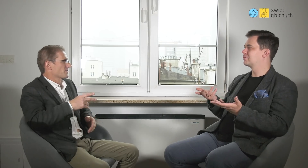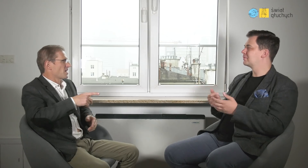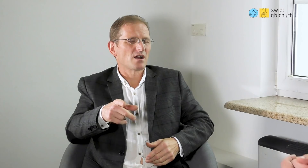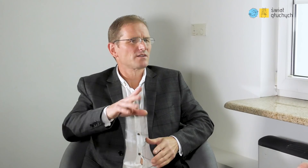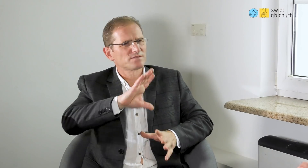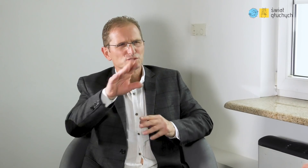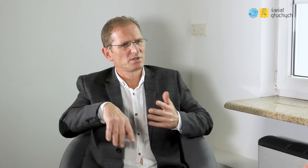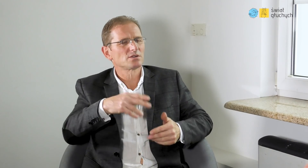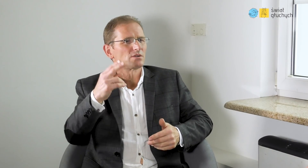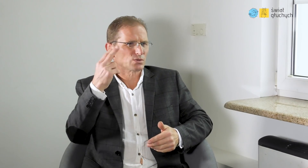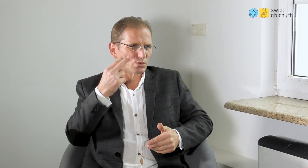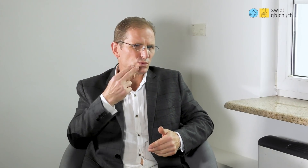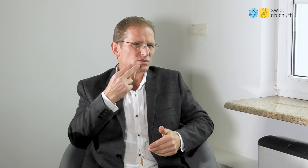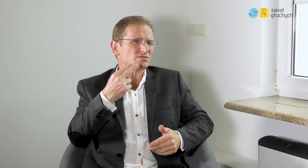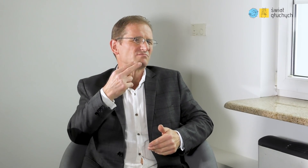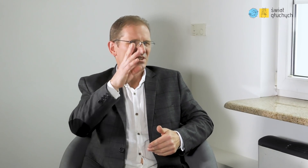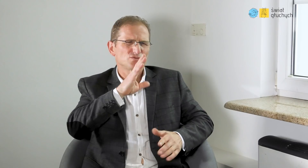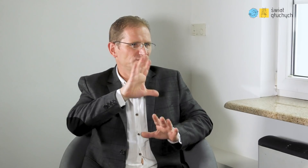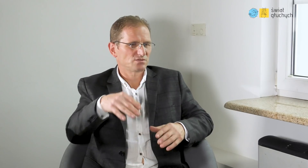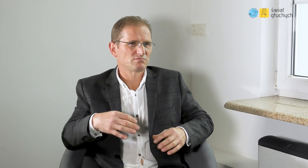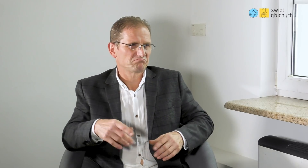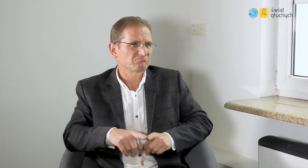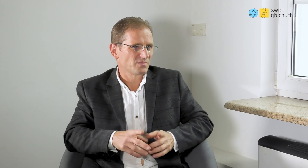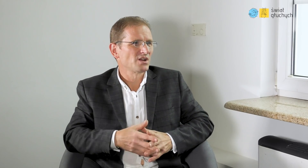We were all mixed up. There were those who were deaf and hard of hearing.